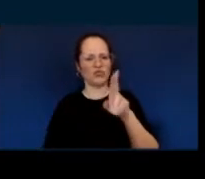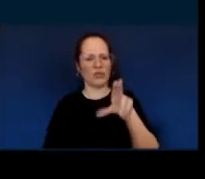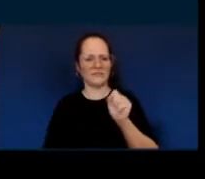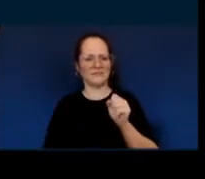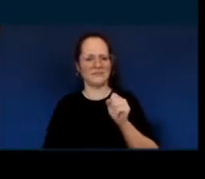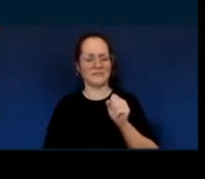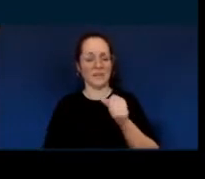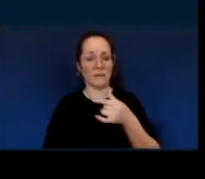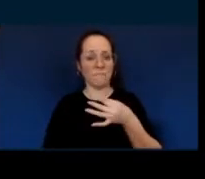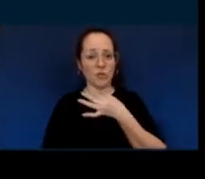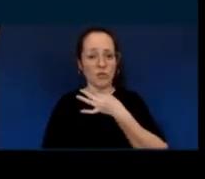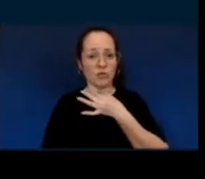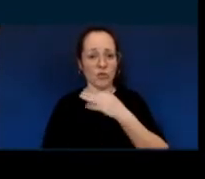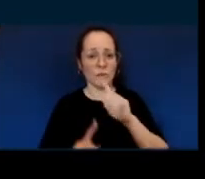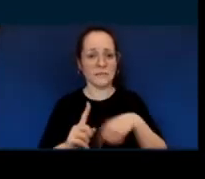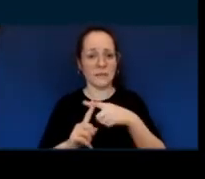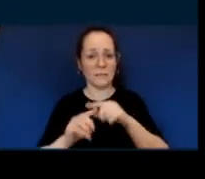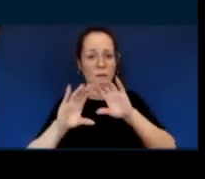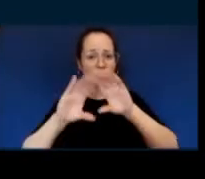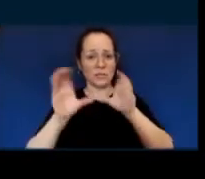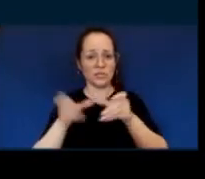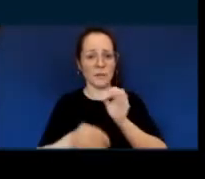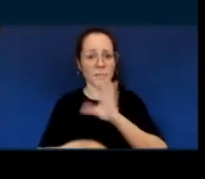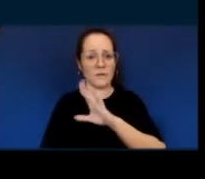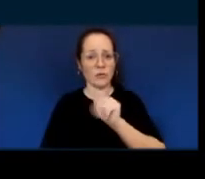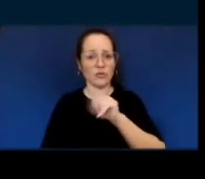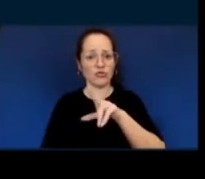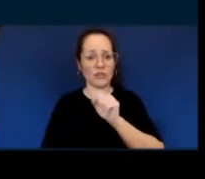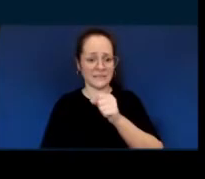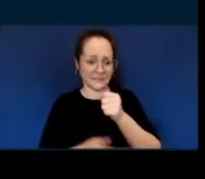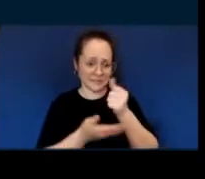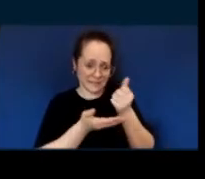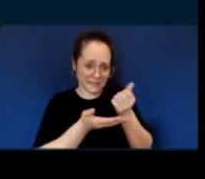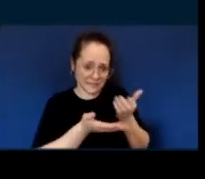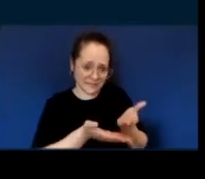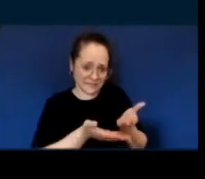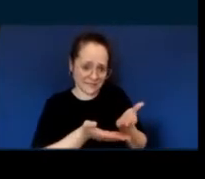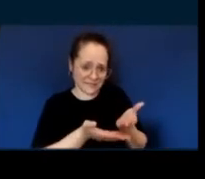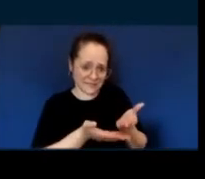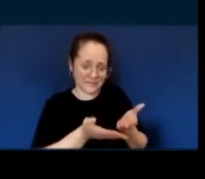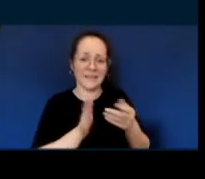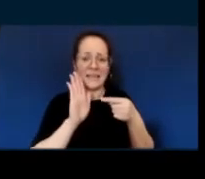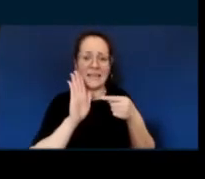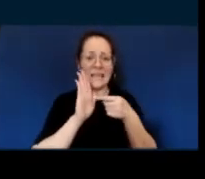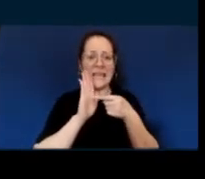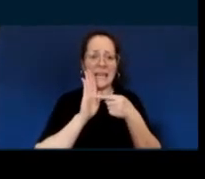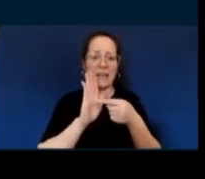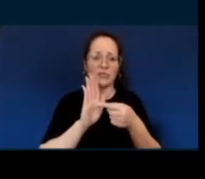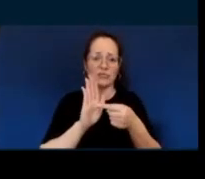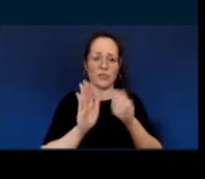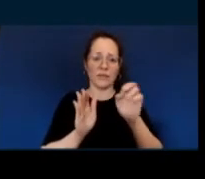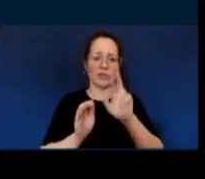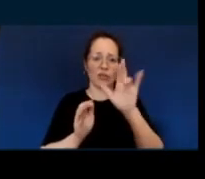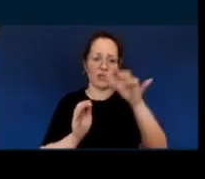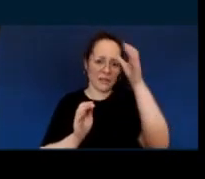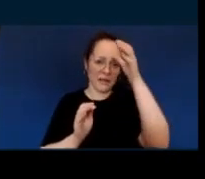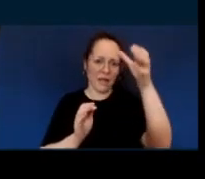SHAPE OF HER UTERROUS ON, IT ILLUSTRATES THE EARLY CONCEPT OF UTERINE STRUCTURE, ESTABLISHED